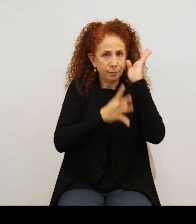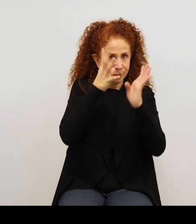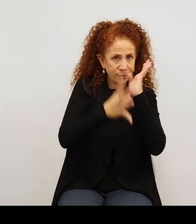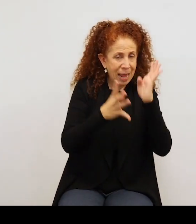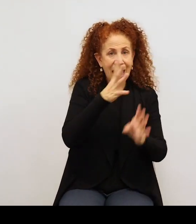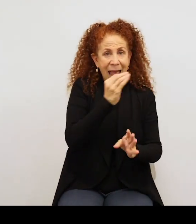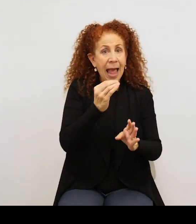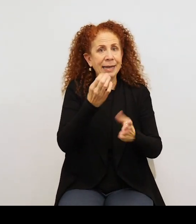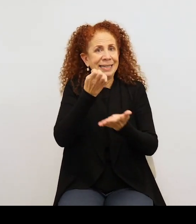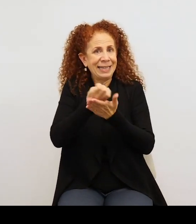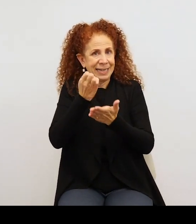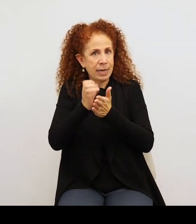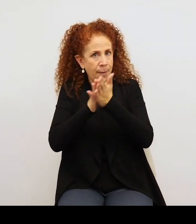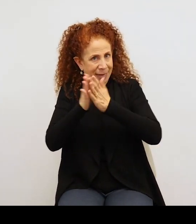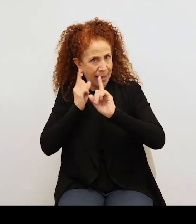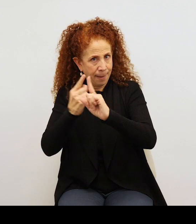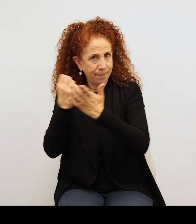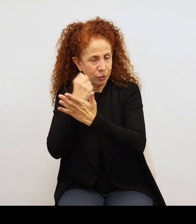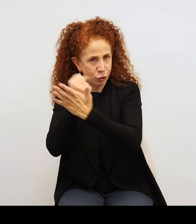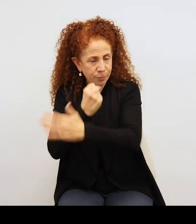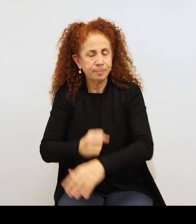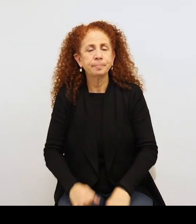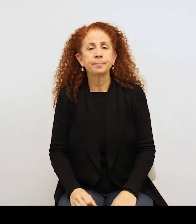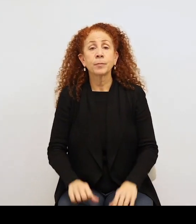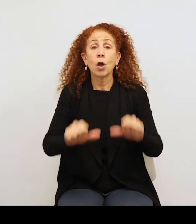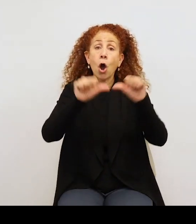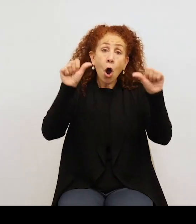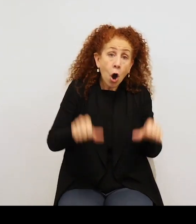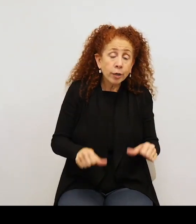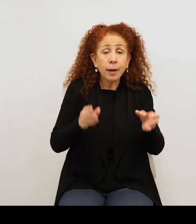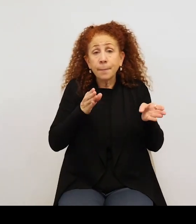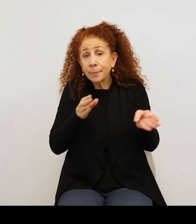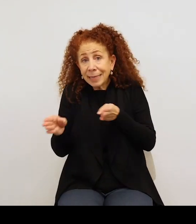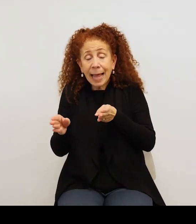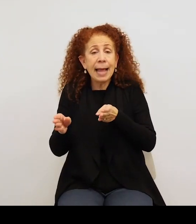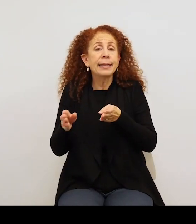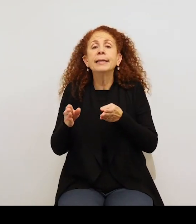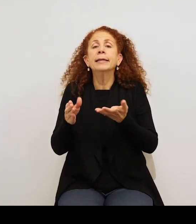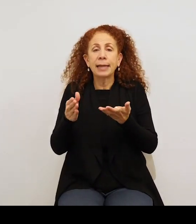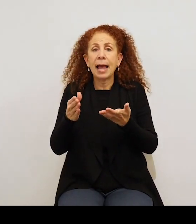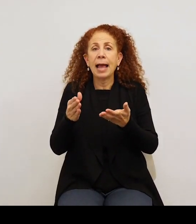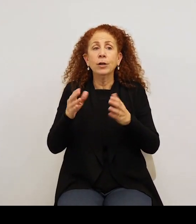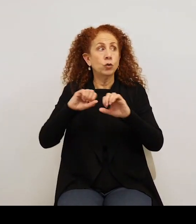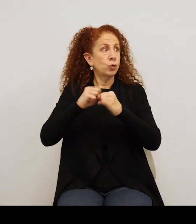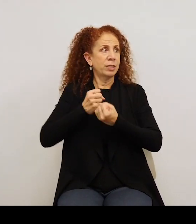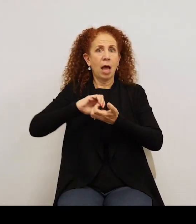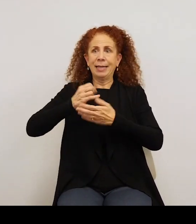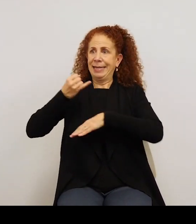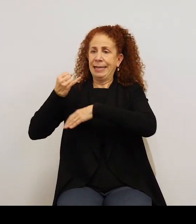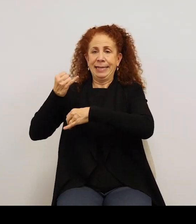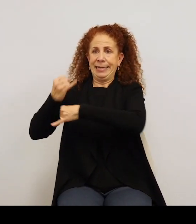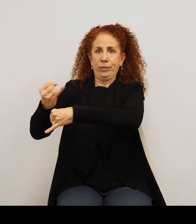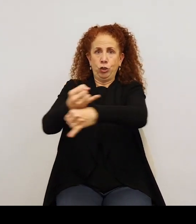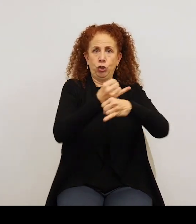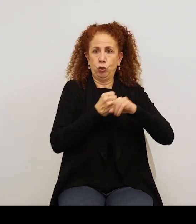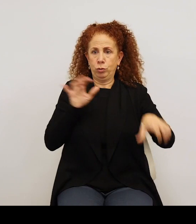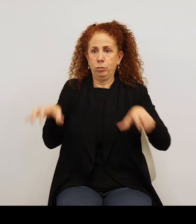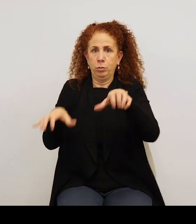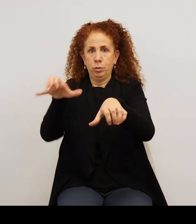and economic ambition. Architecture planning and the institutionalization of society were key areas of study.